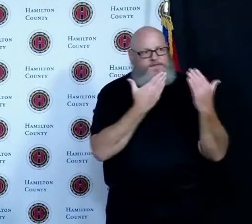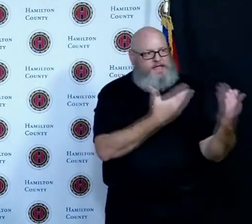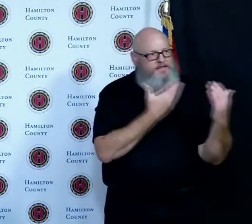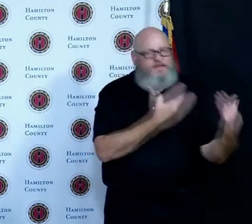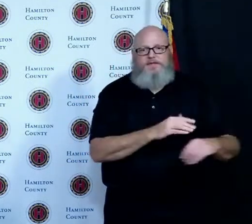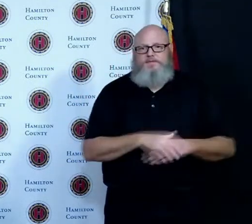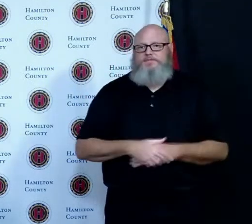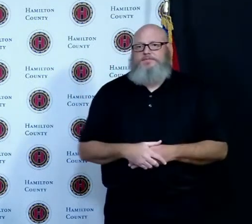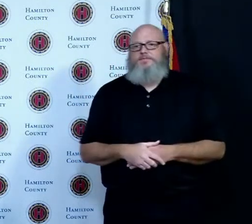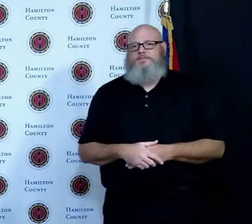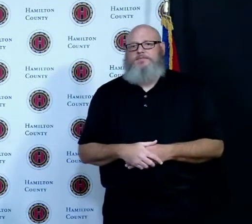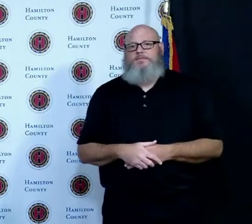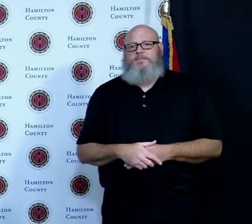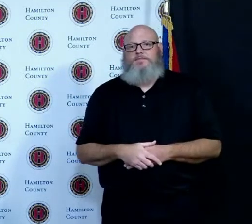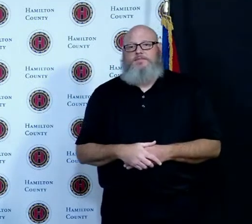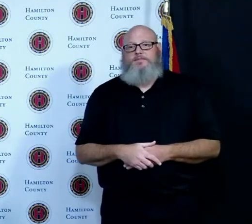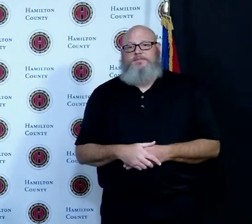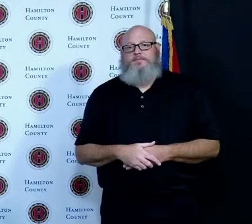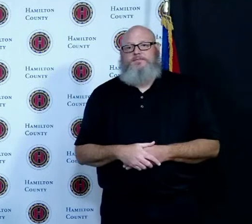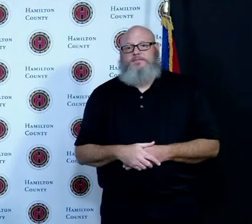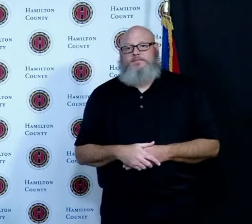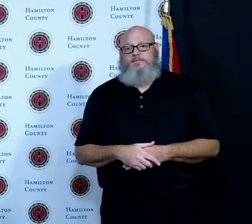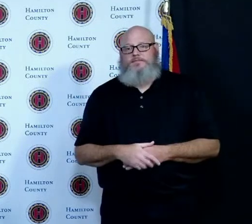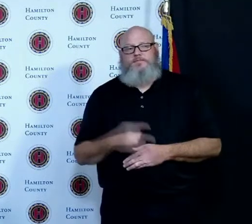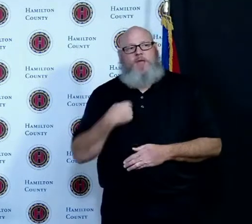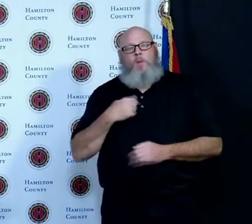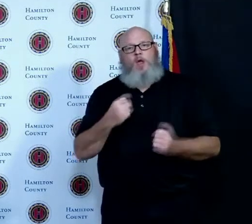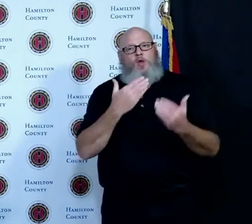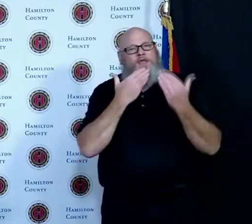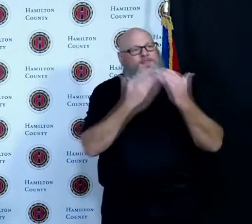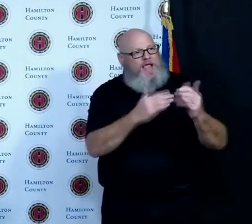ask with the minimal doses that we're seeing right now for patients from those that are anxious to